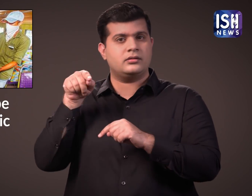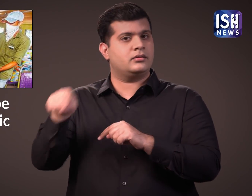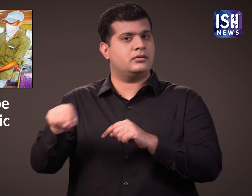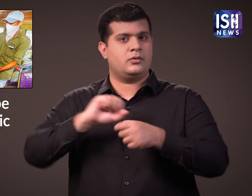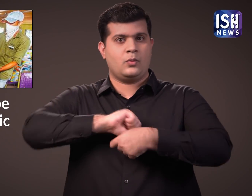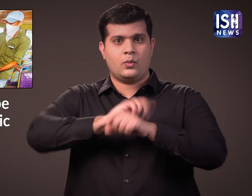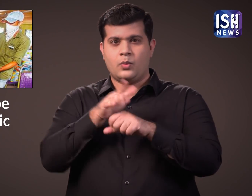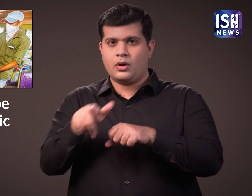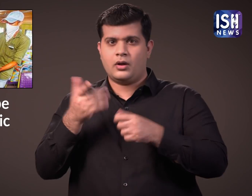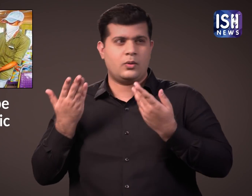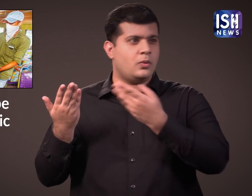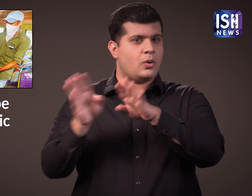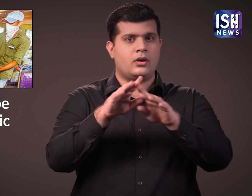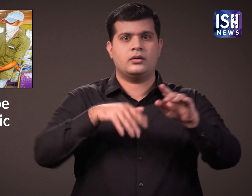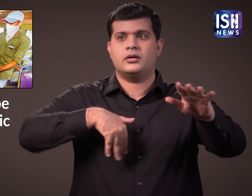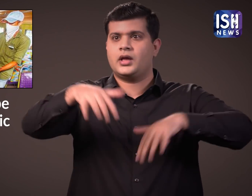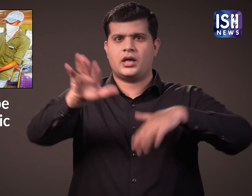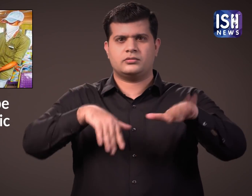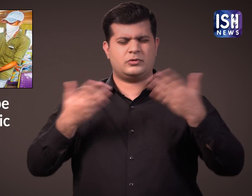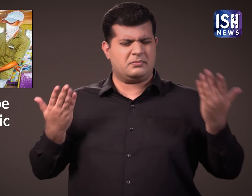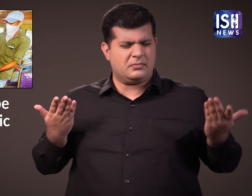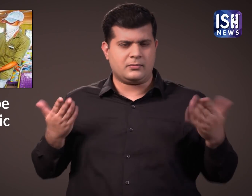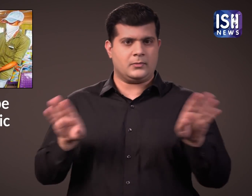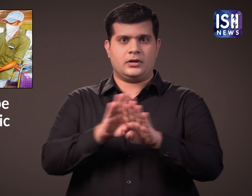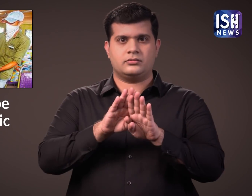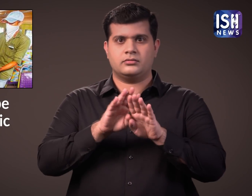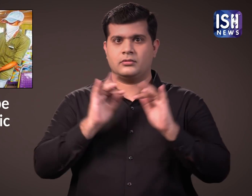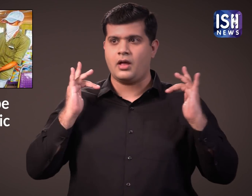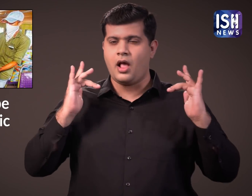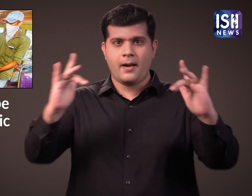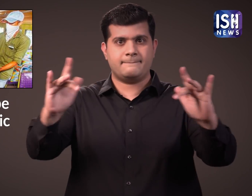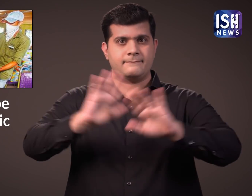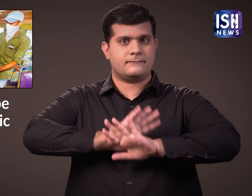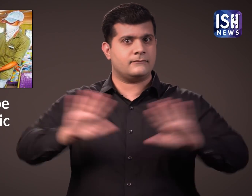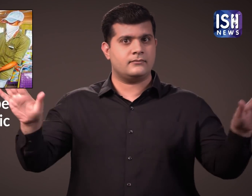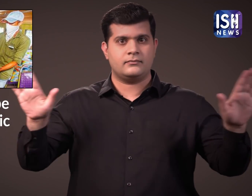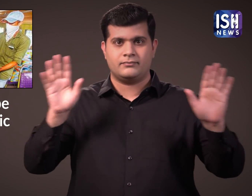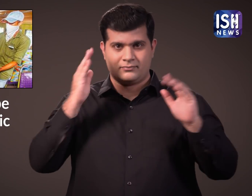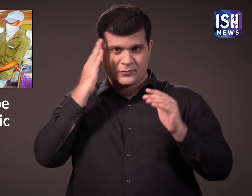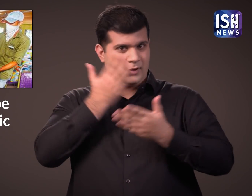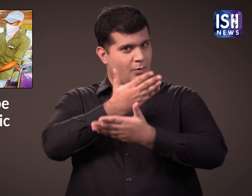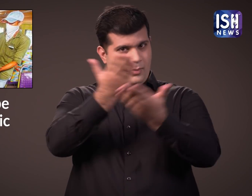did not have any job as due to the lockdown all transportation were closed. You are aware about this.